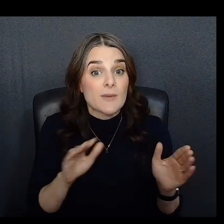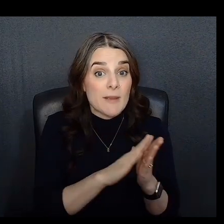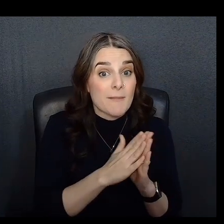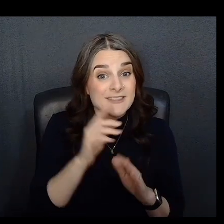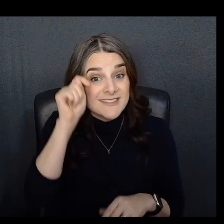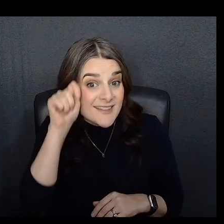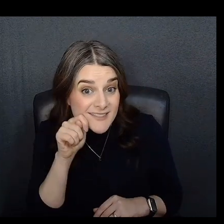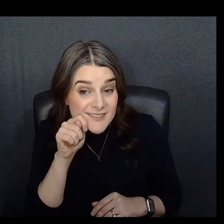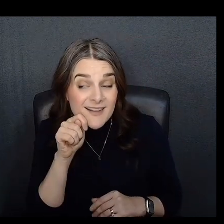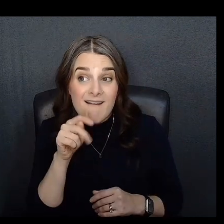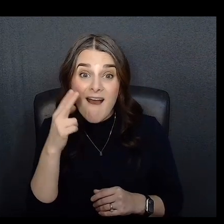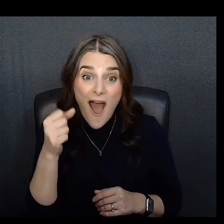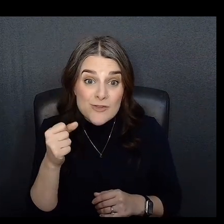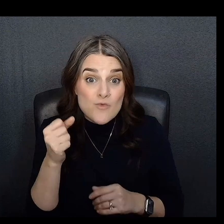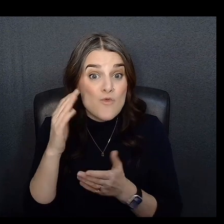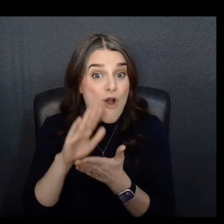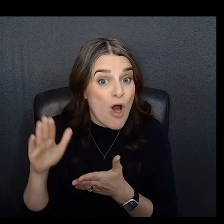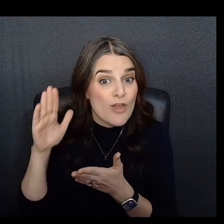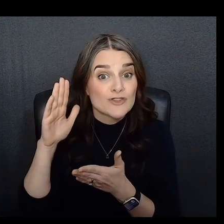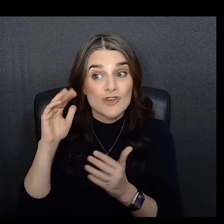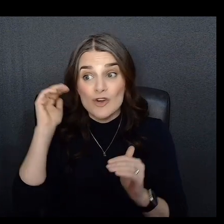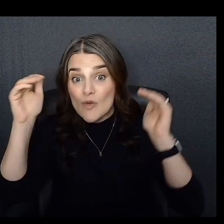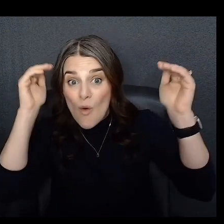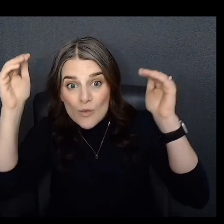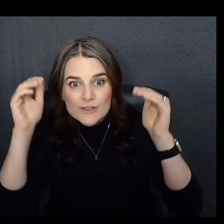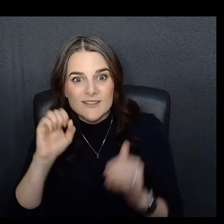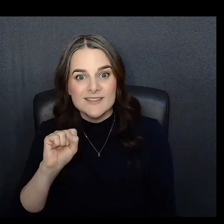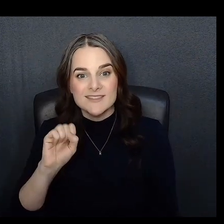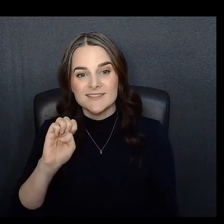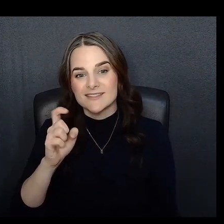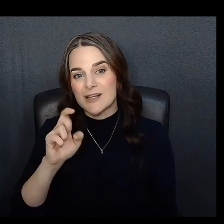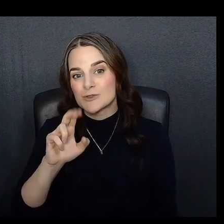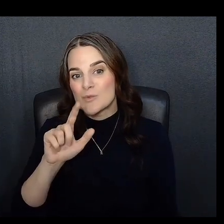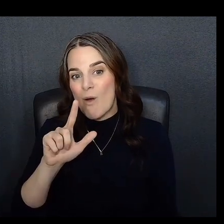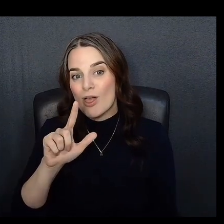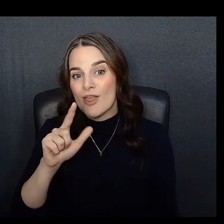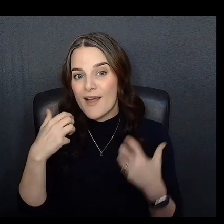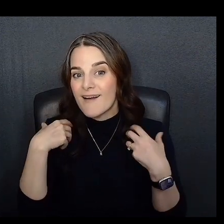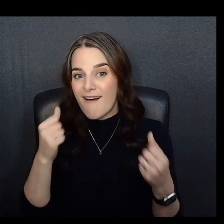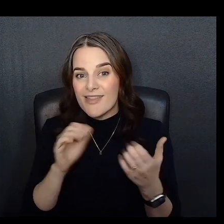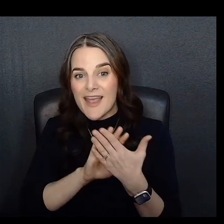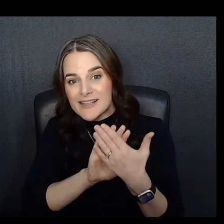and then becoming college age, or adults, sexual health and intimacy, those types of relationships